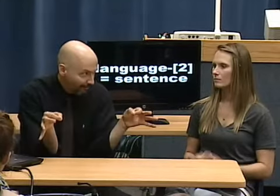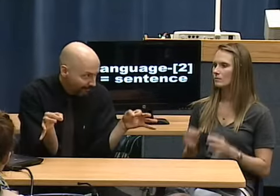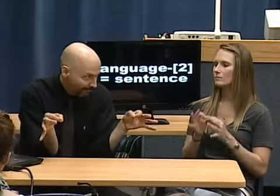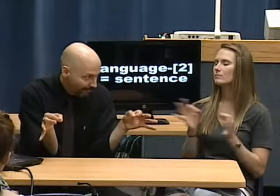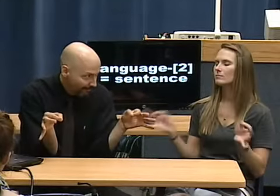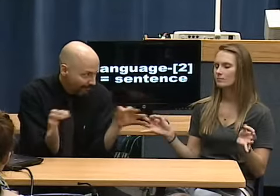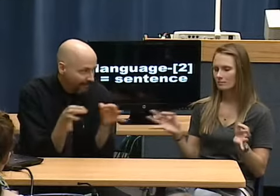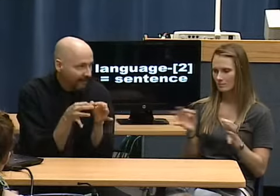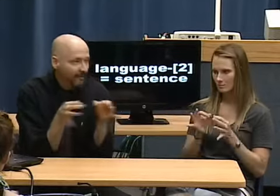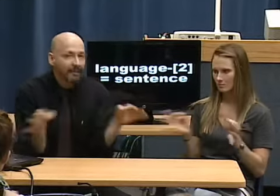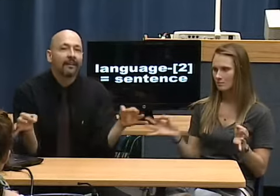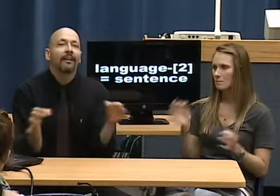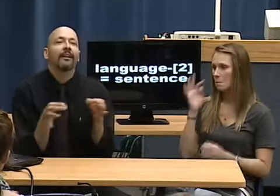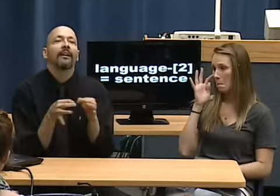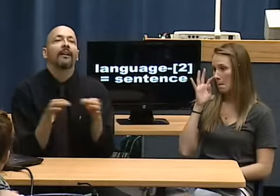Sentence/language